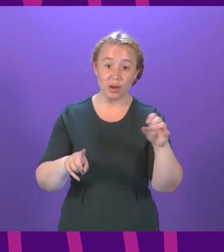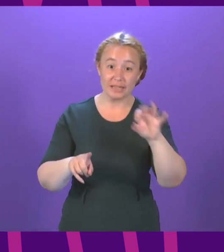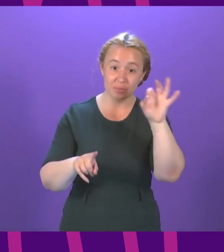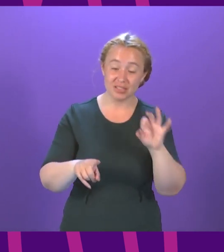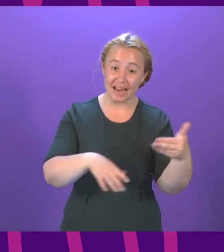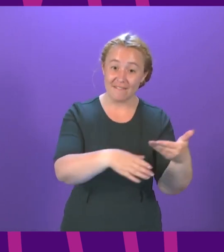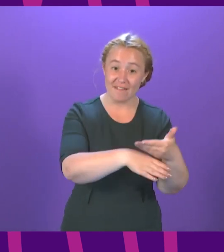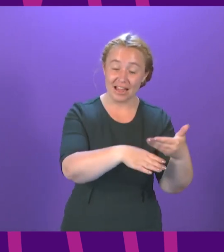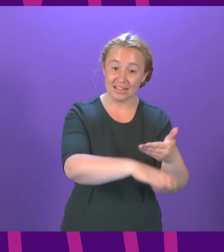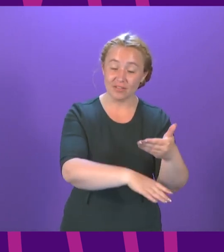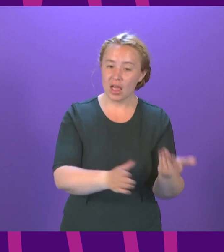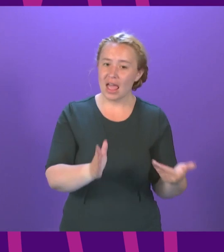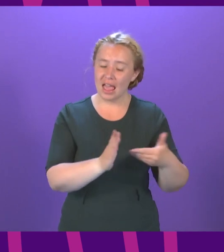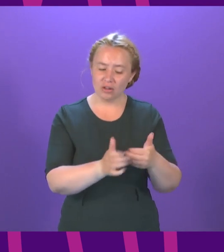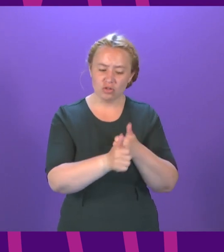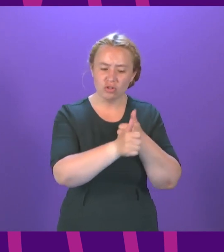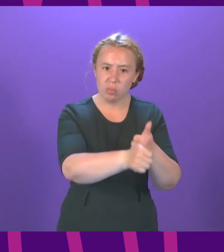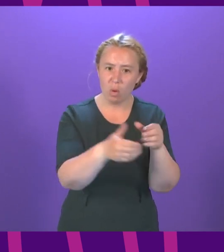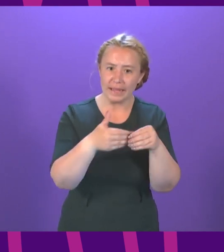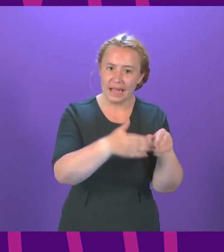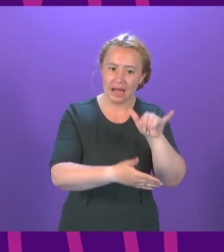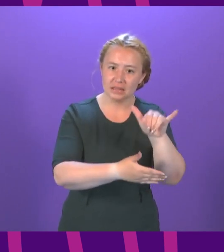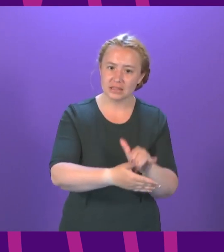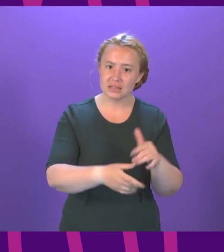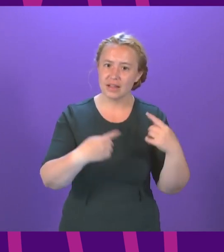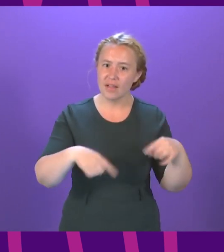What extra support and guidance will the Scottish Government provide for those in